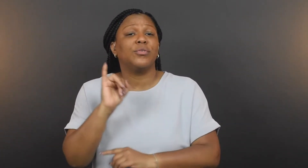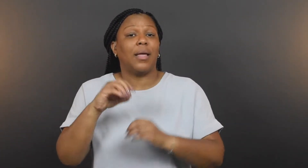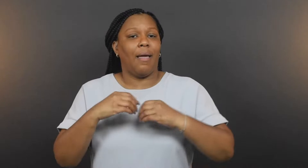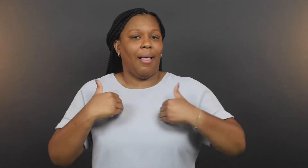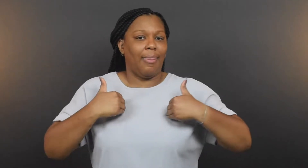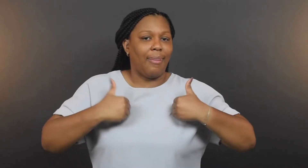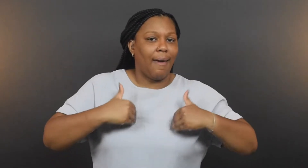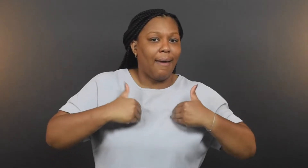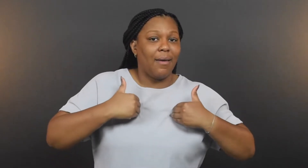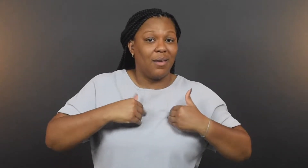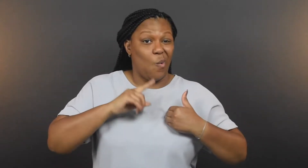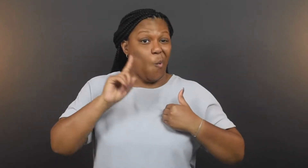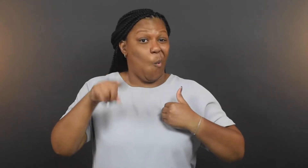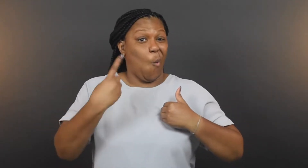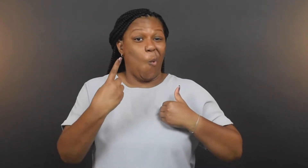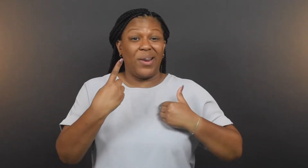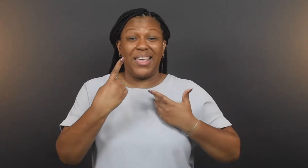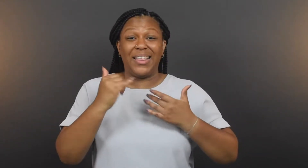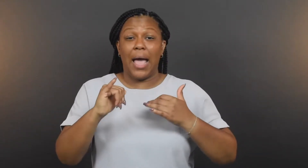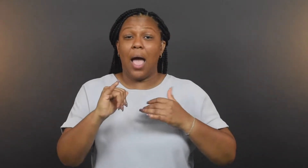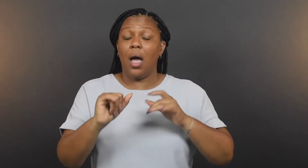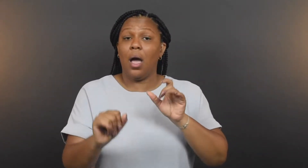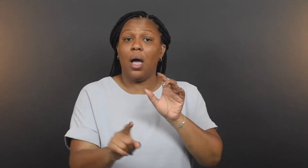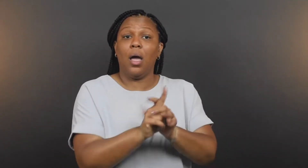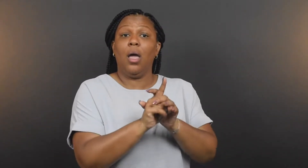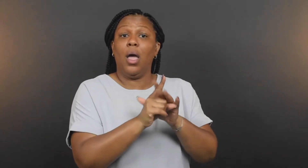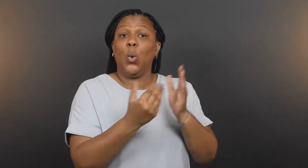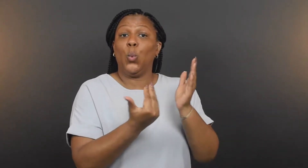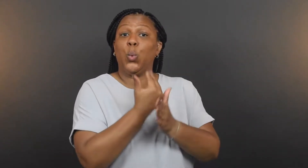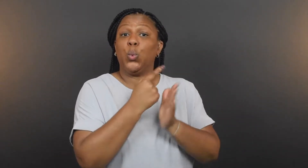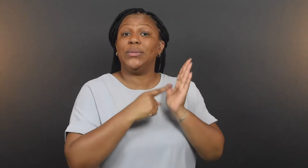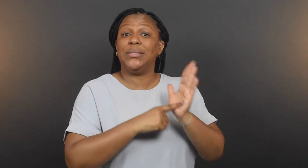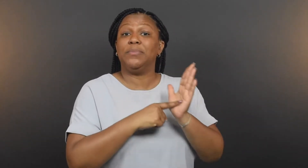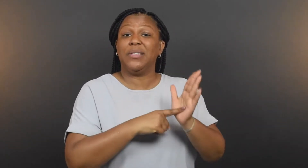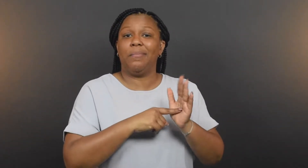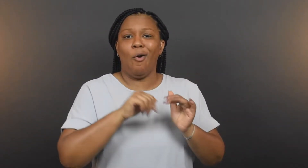in the lungs only to come down with new symptoms in other parts of the body.